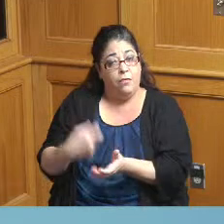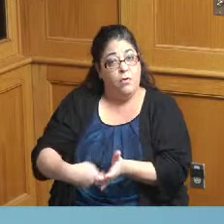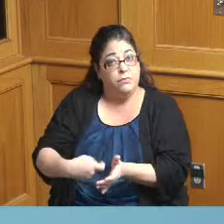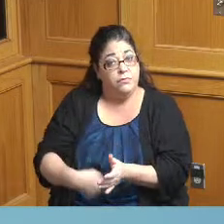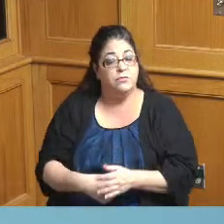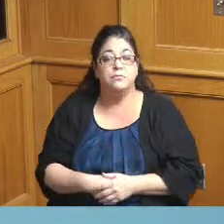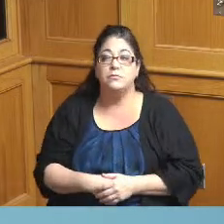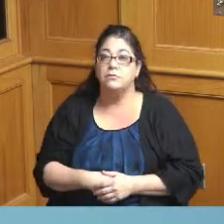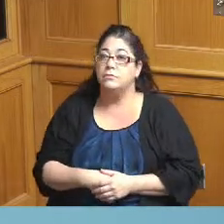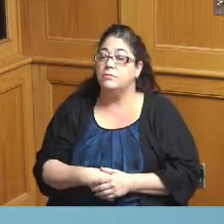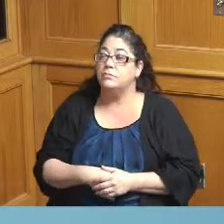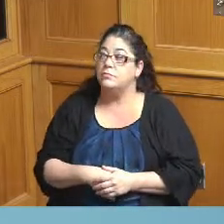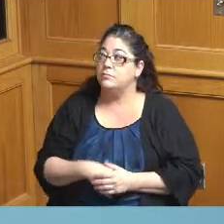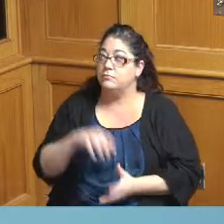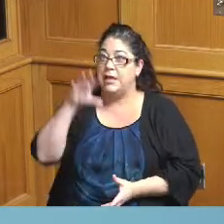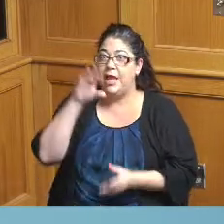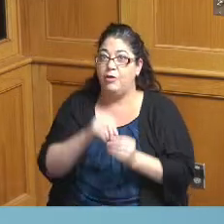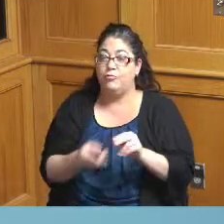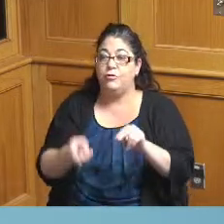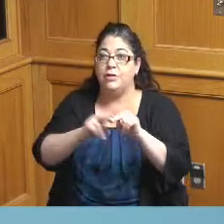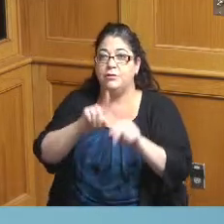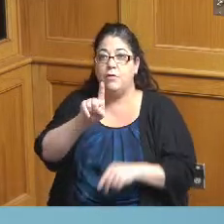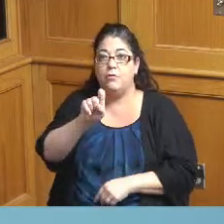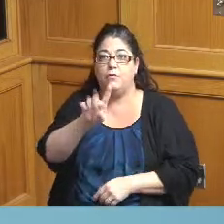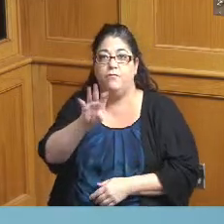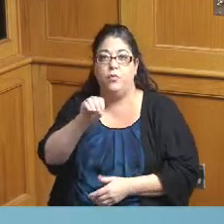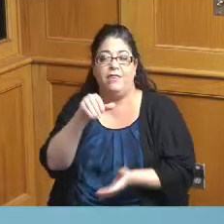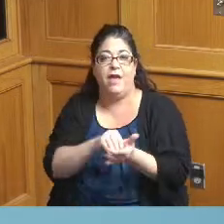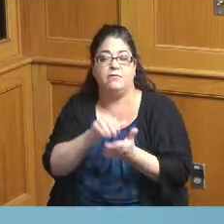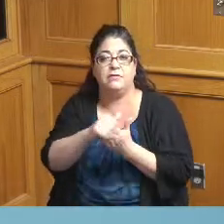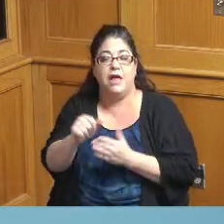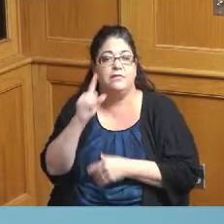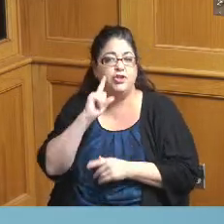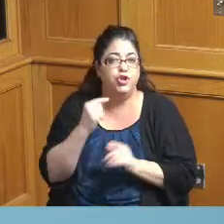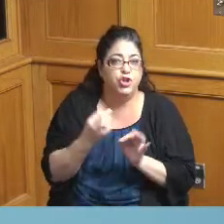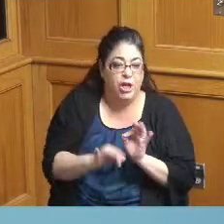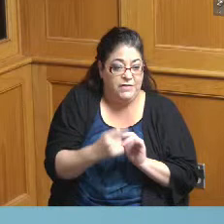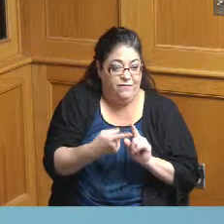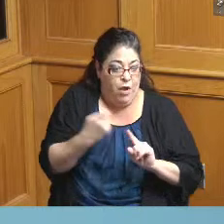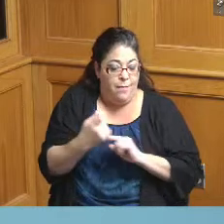that's a total increase of 140,000 in Revenue this year just from the Indigent care Levy which was